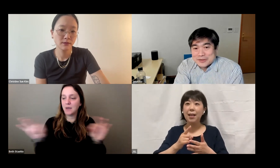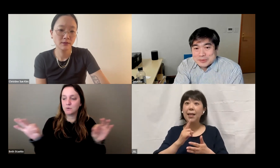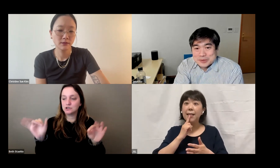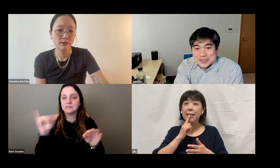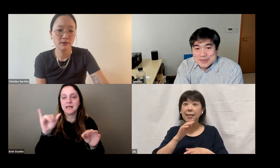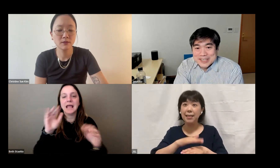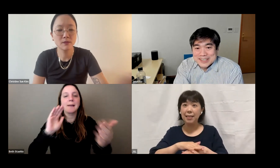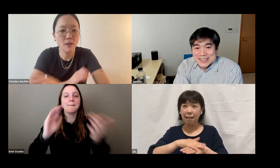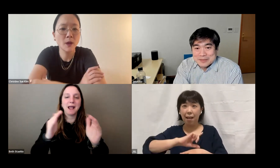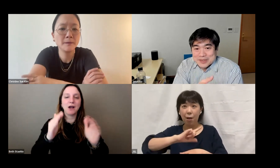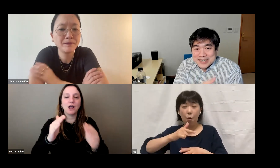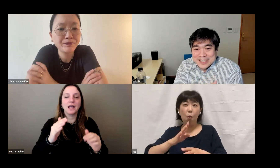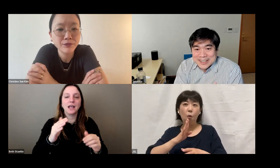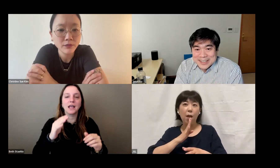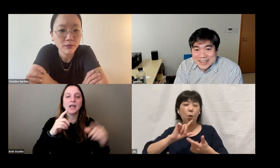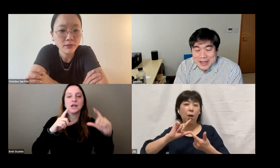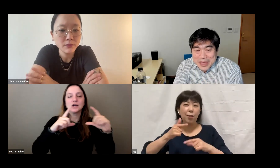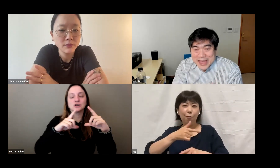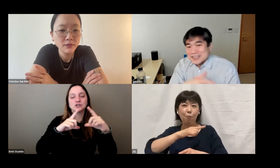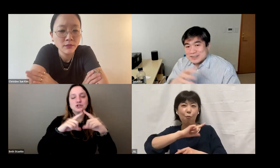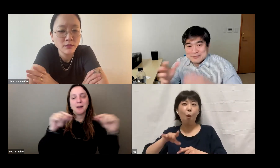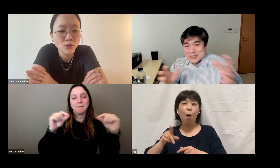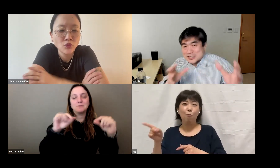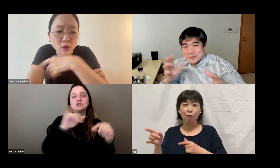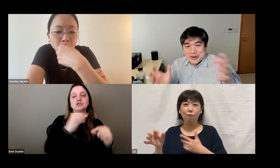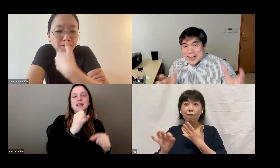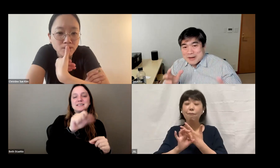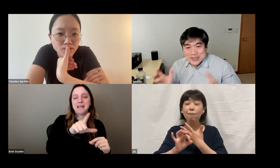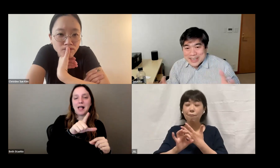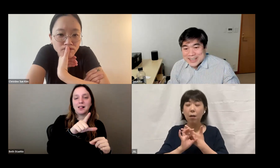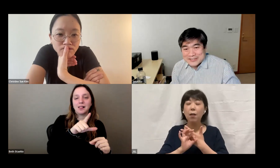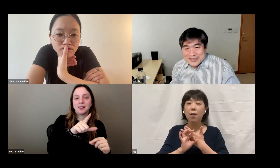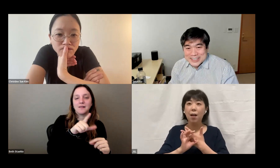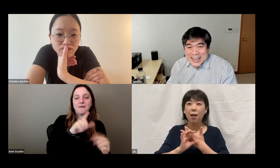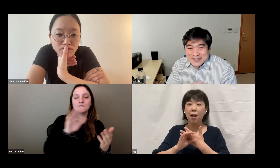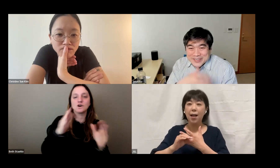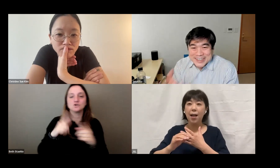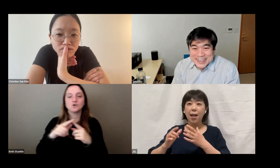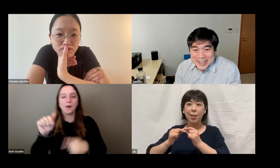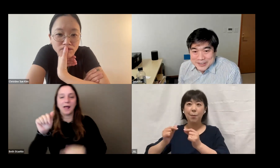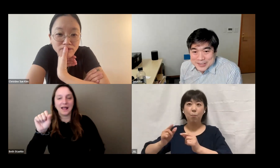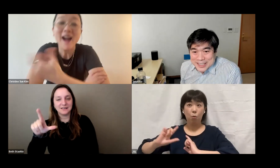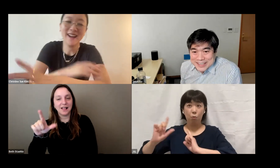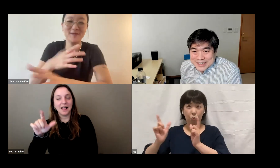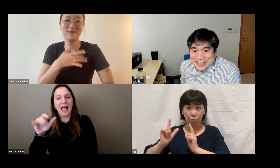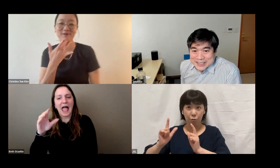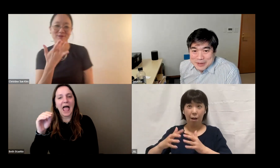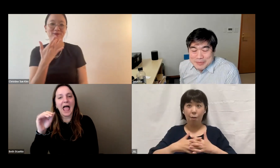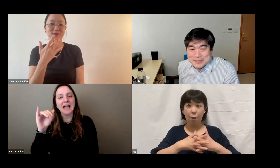sign language person might say something and it's much more complicated, for example, than how you say it in English.